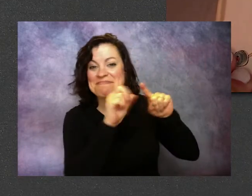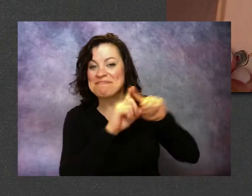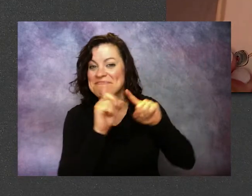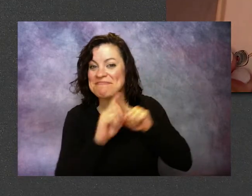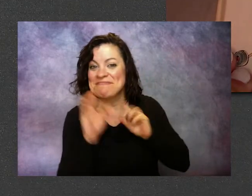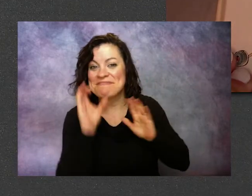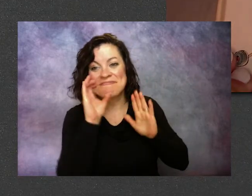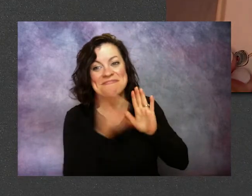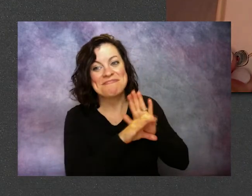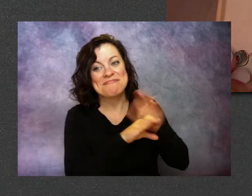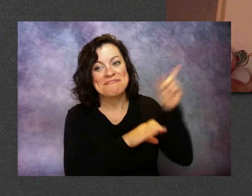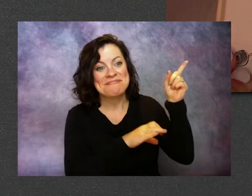Opposites.